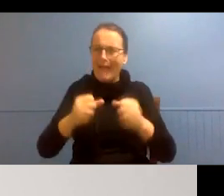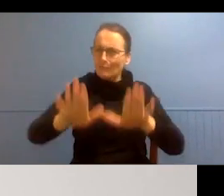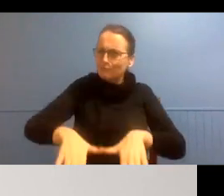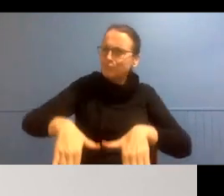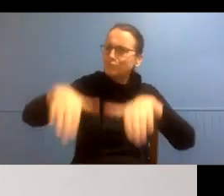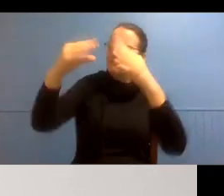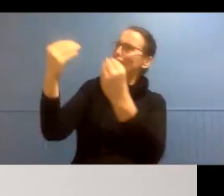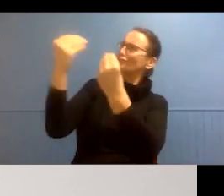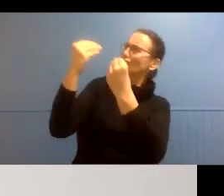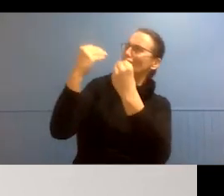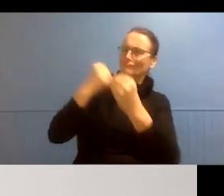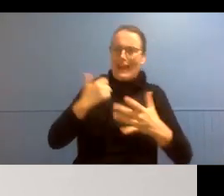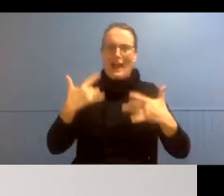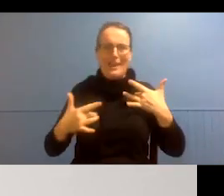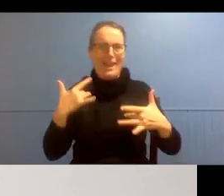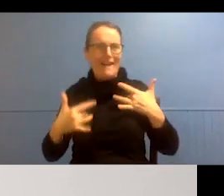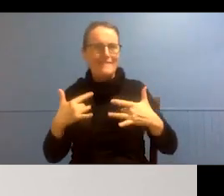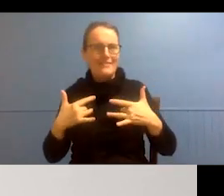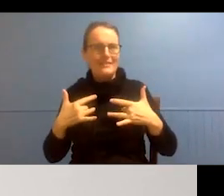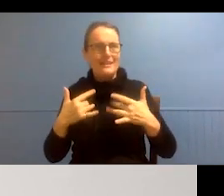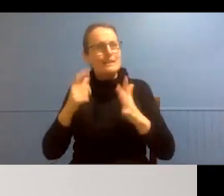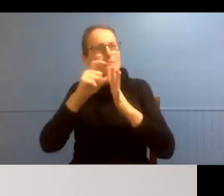They are the activities and ceremonies and events